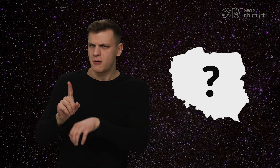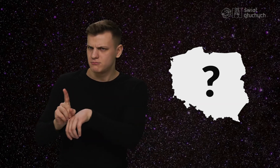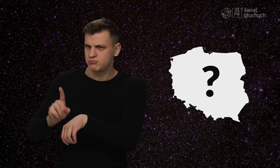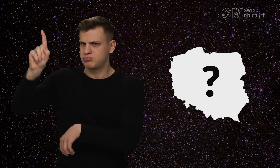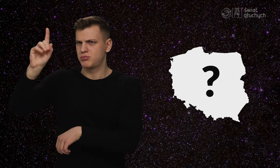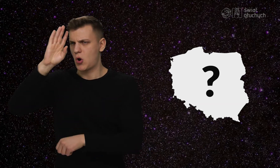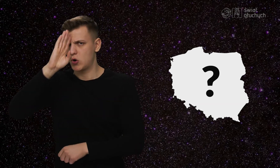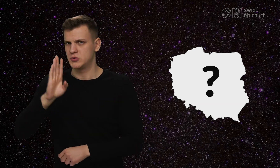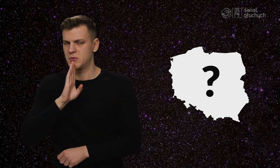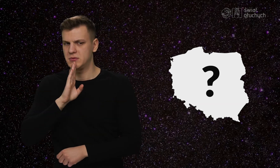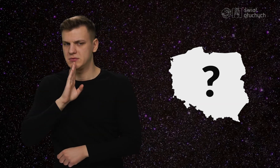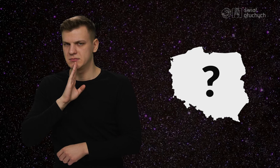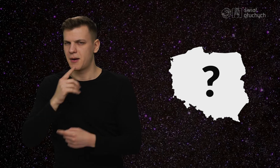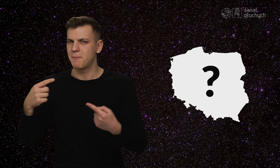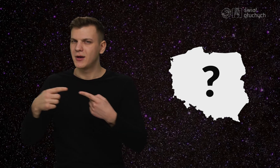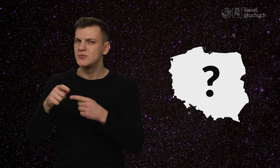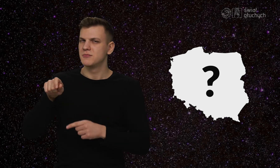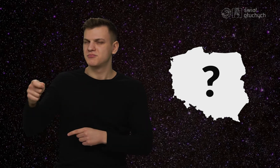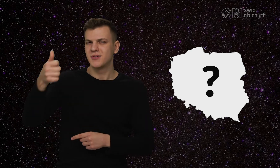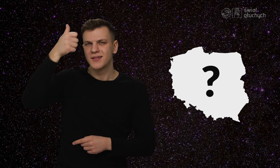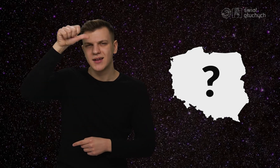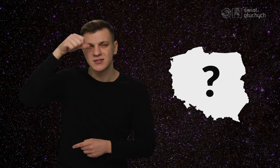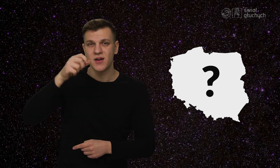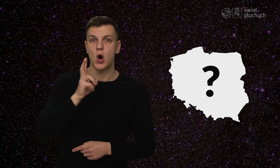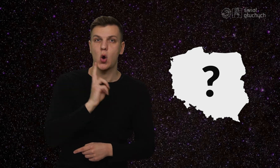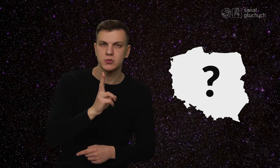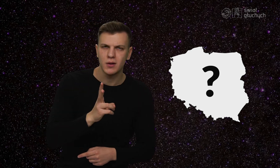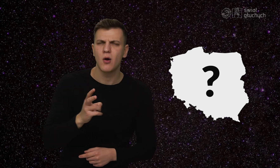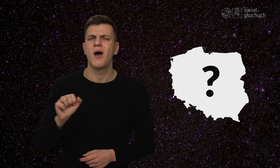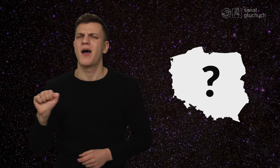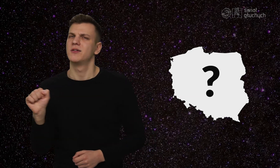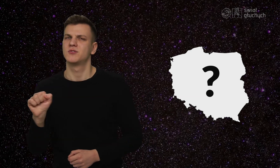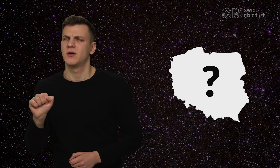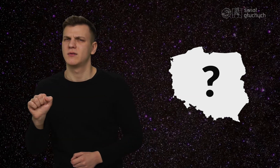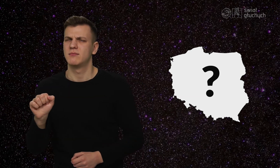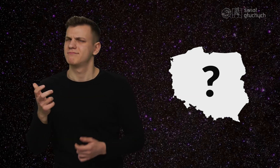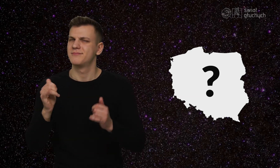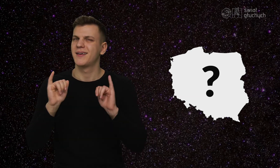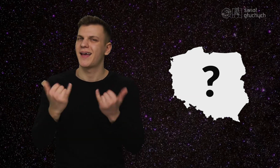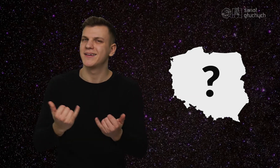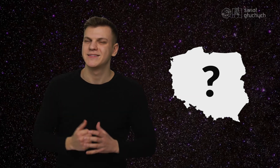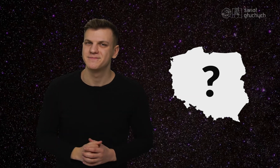would he be a cosmonaut or an astronaut?